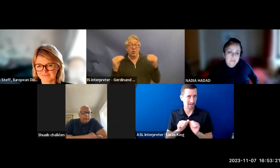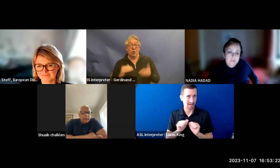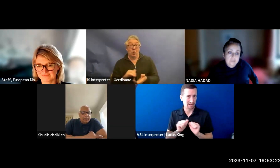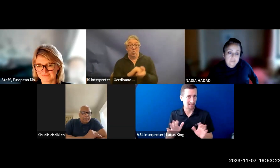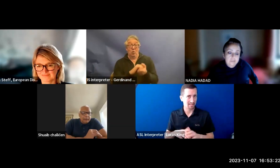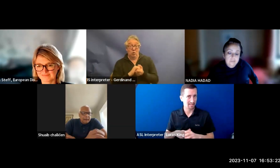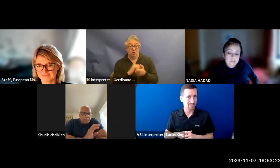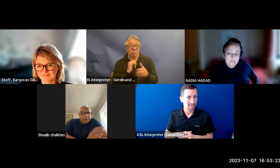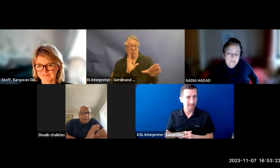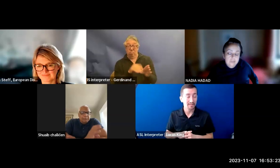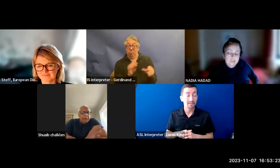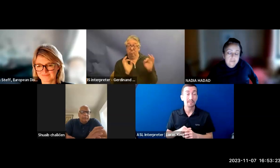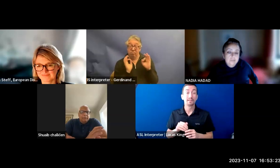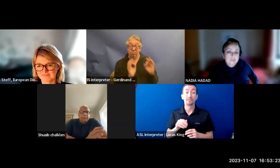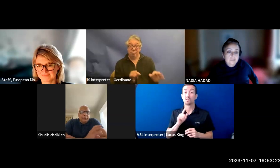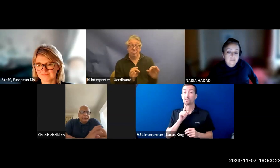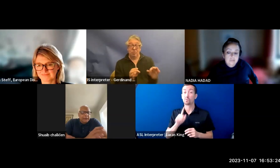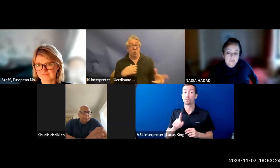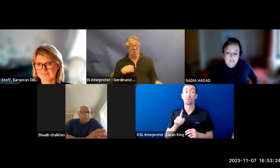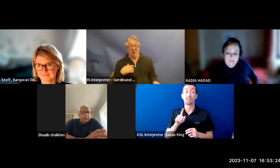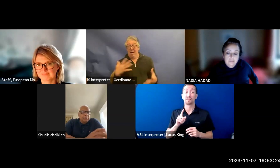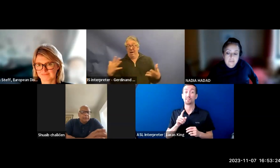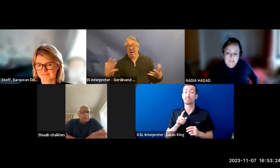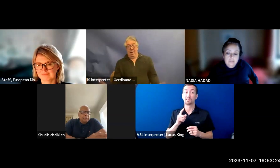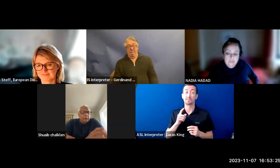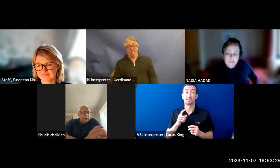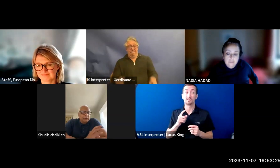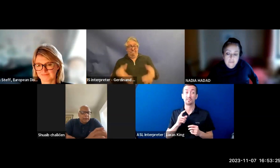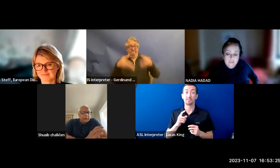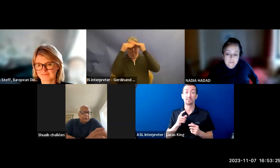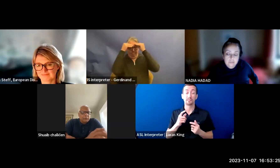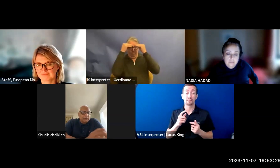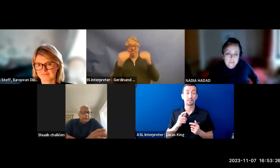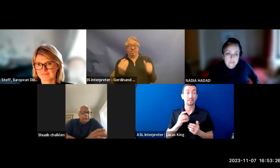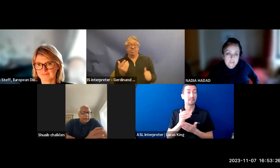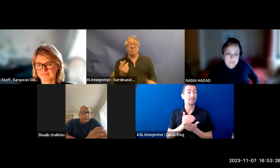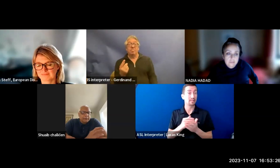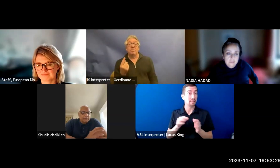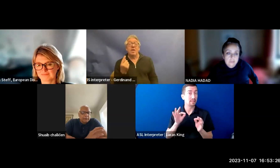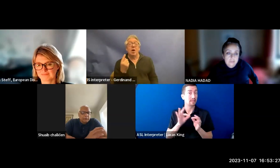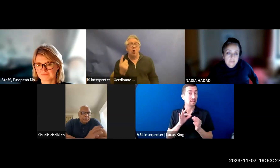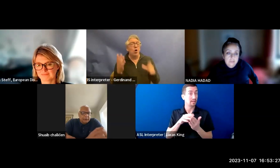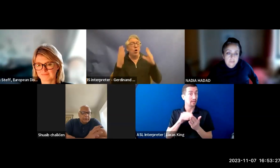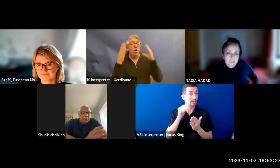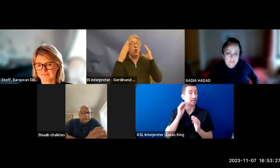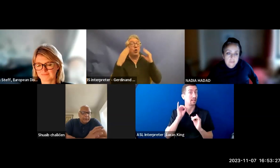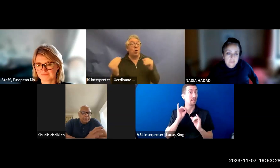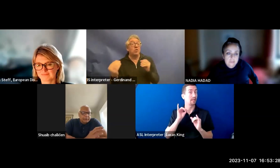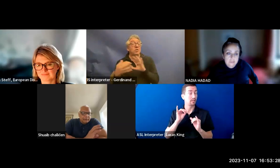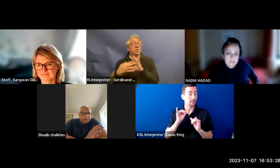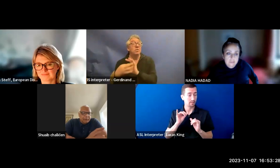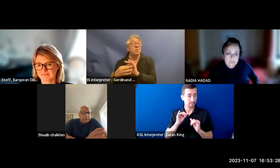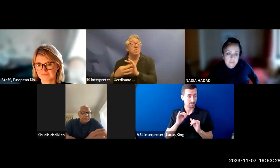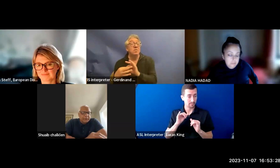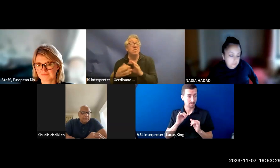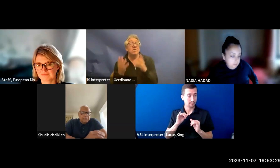The key takeaway for me, the biggest impact with the Dutch was the transparency,